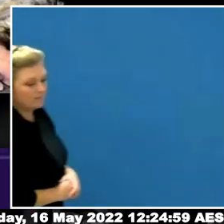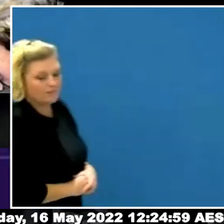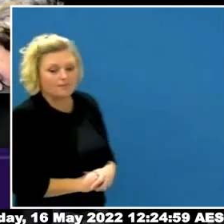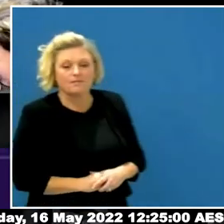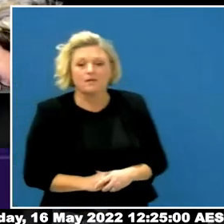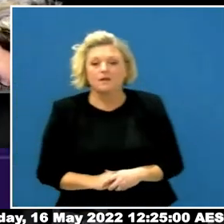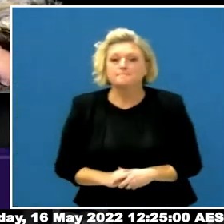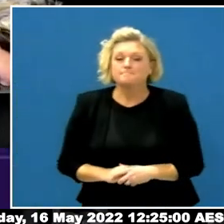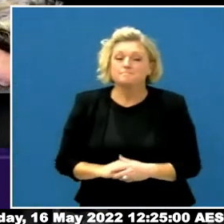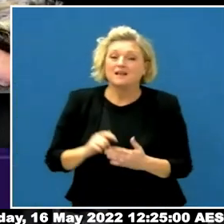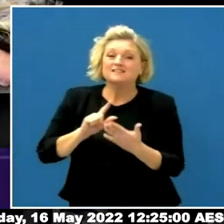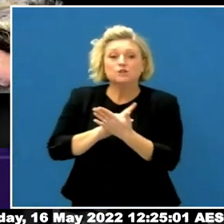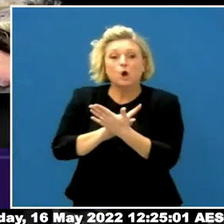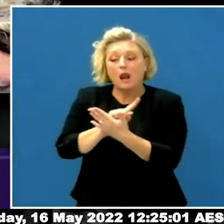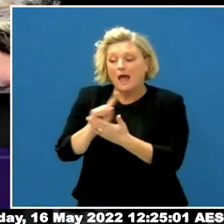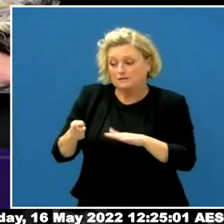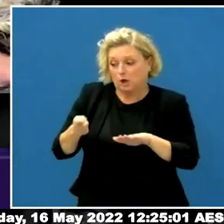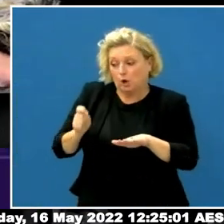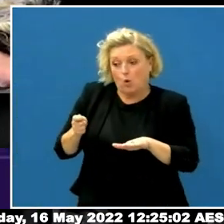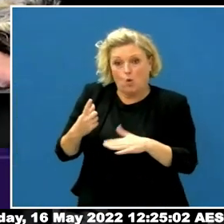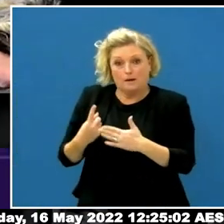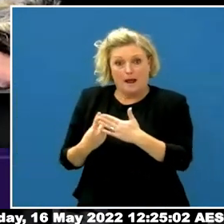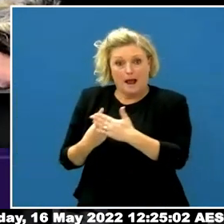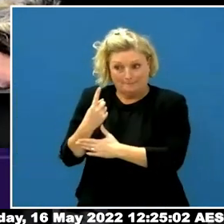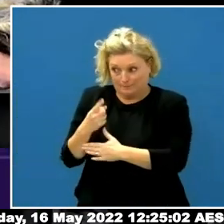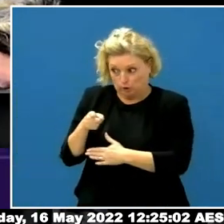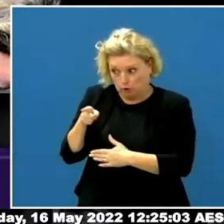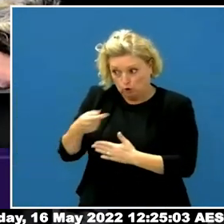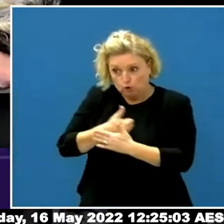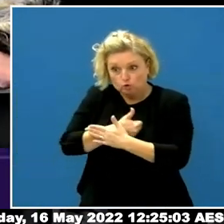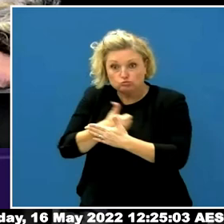Did Afford provide any - offer any assistance or support during that?